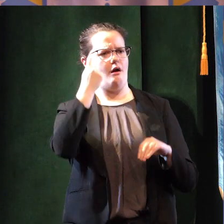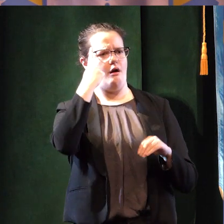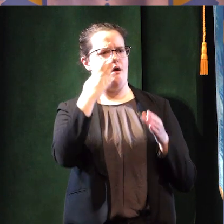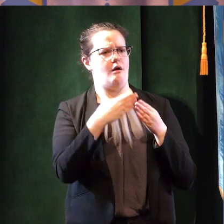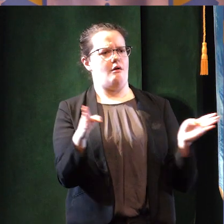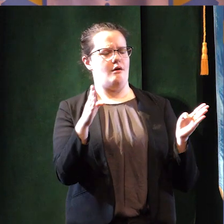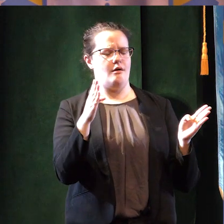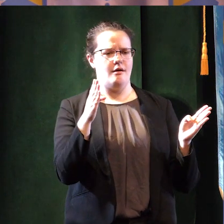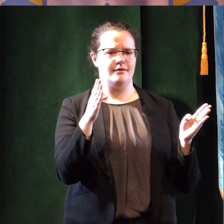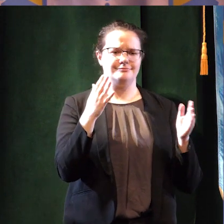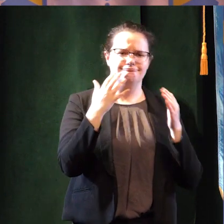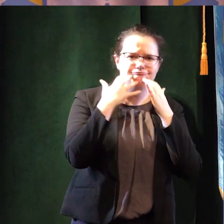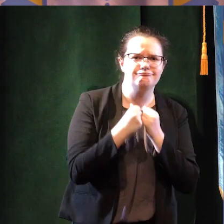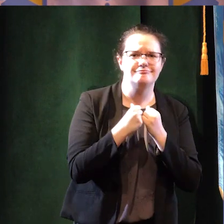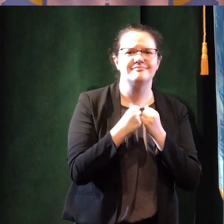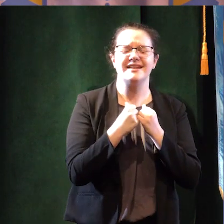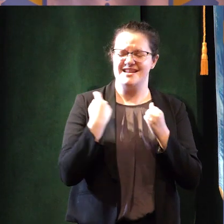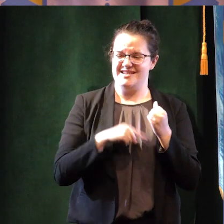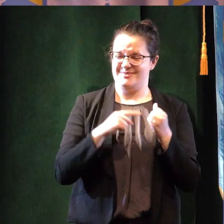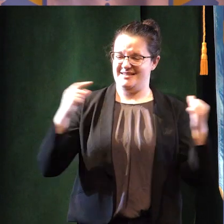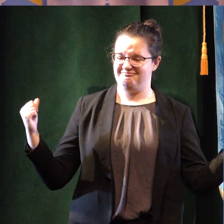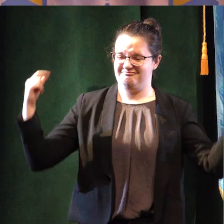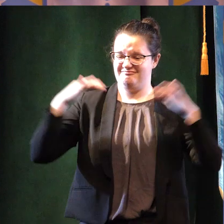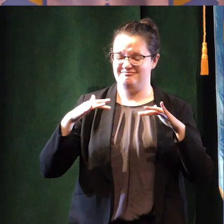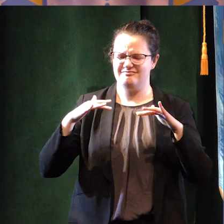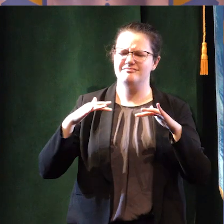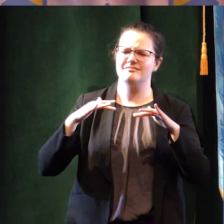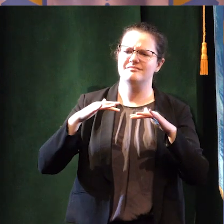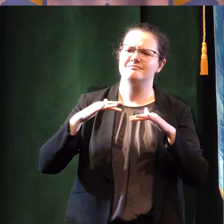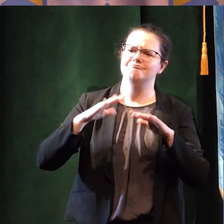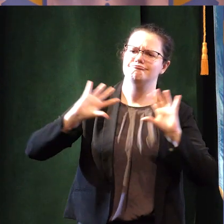a warm and multifaceted fabric that underscores inclusive excellence that